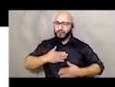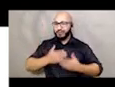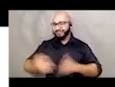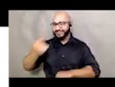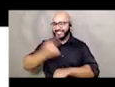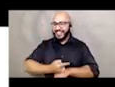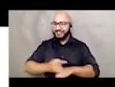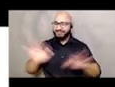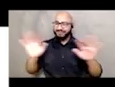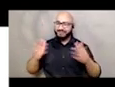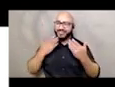Thank you. Thank you.